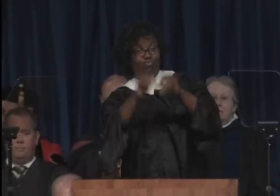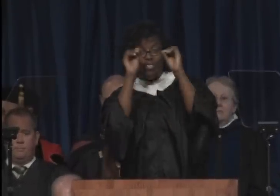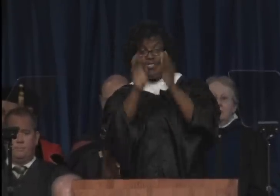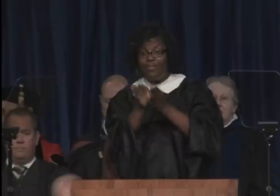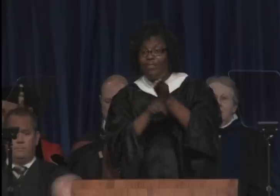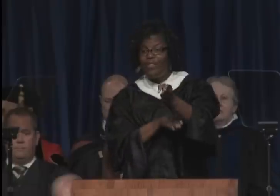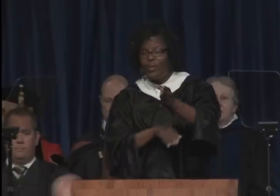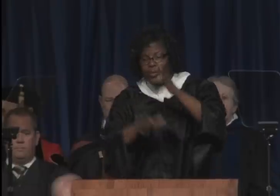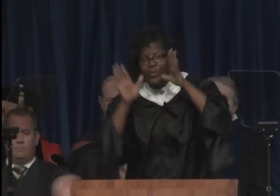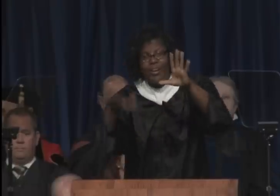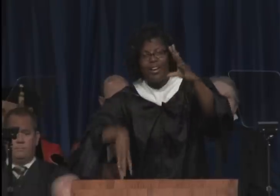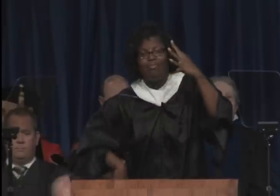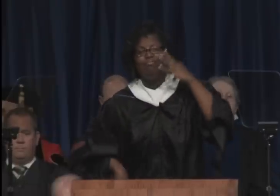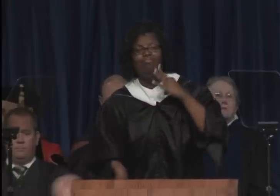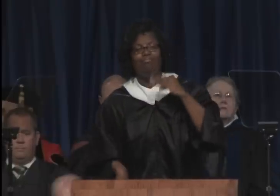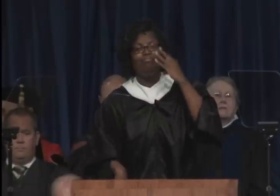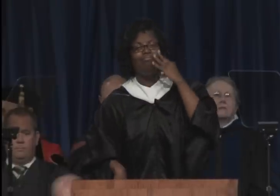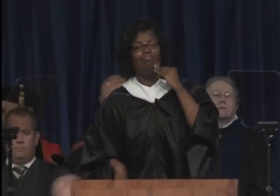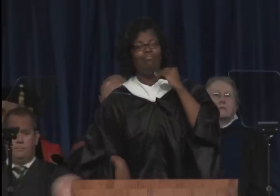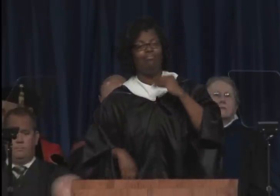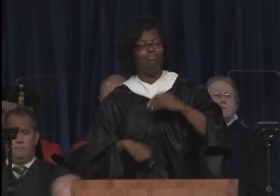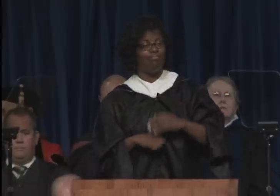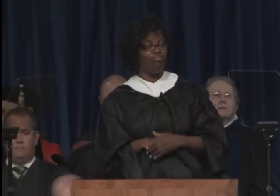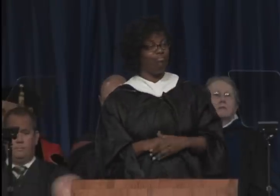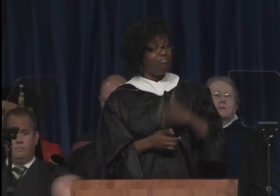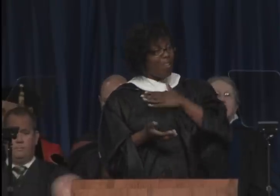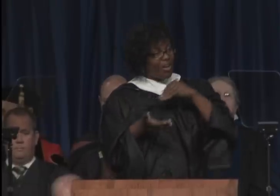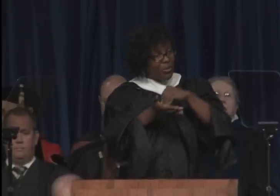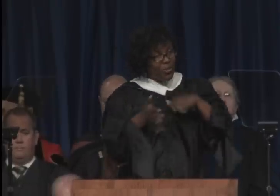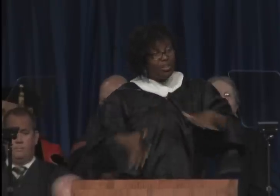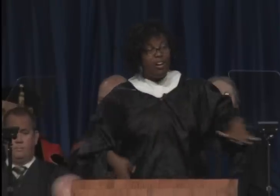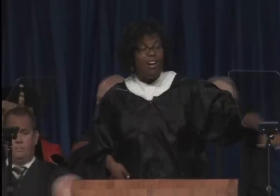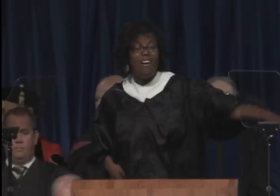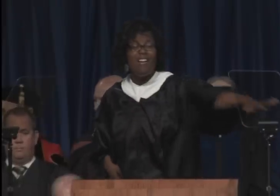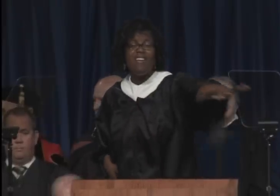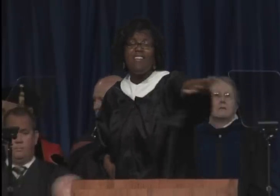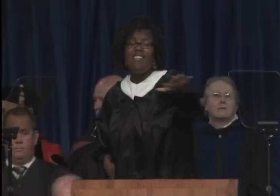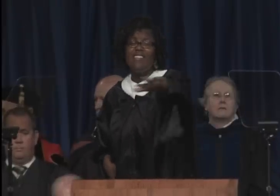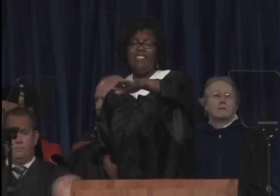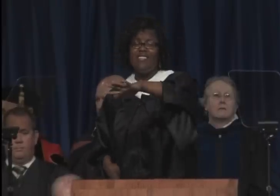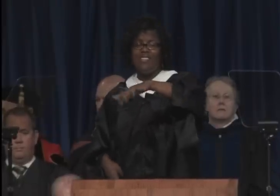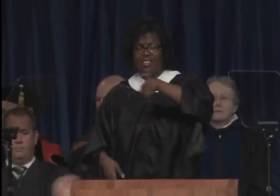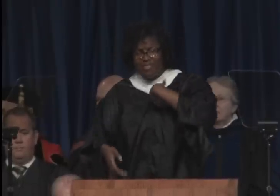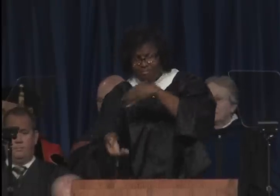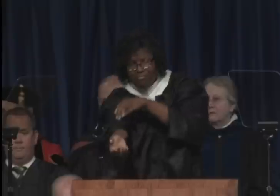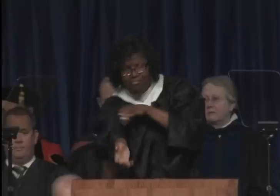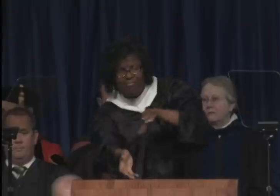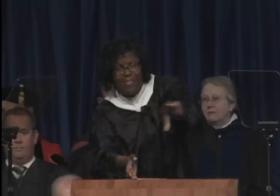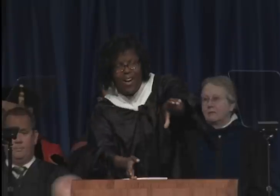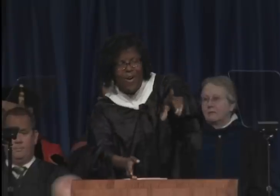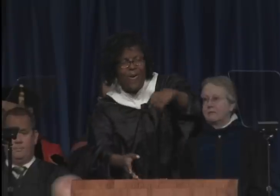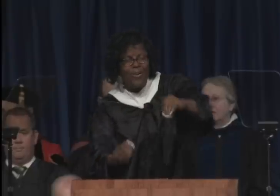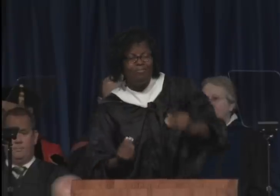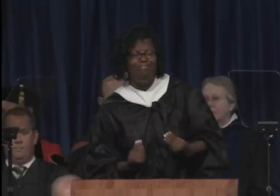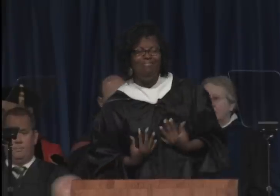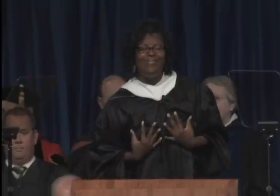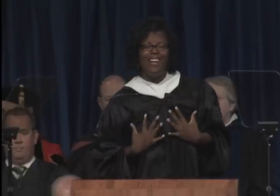and I know this will be one of my greatest assets as I join the education field where I will have the opportunity to inspire